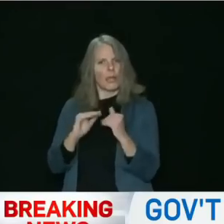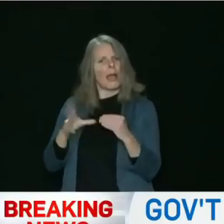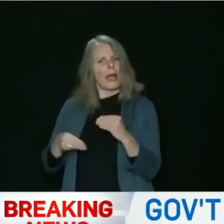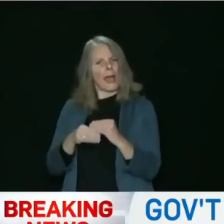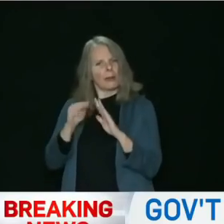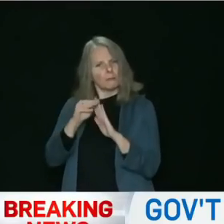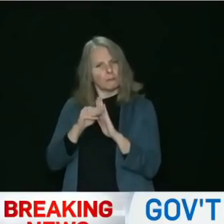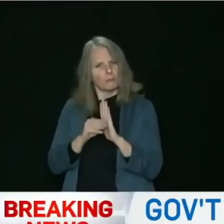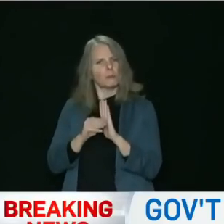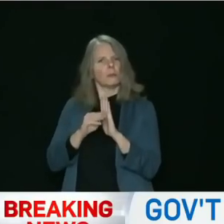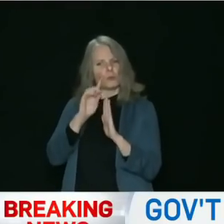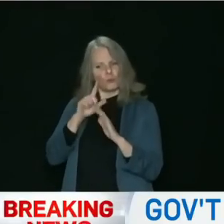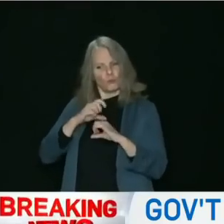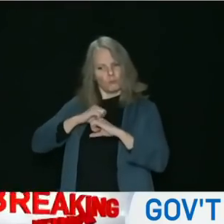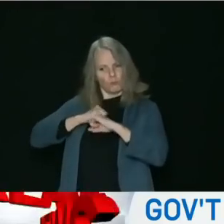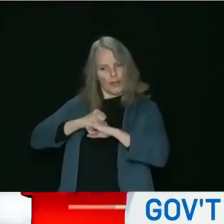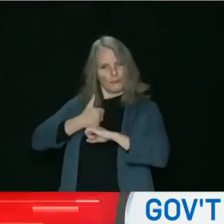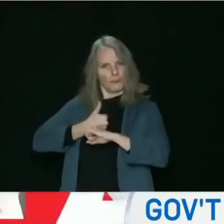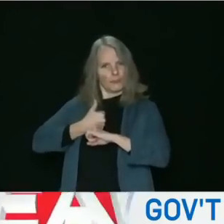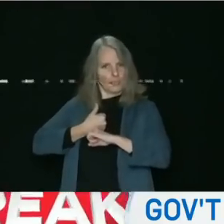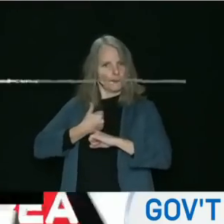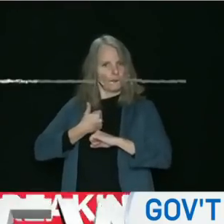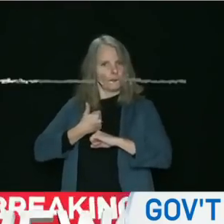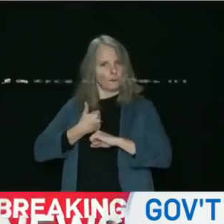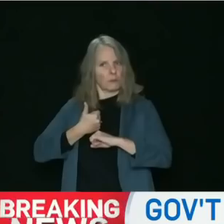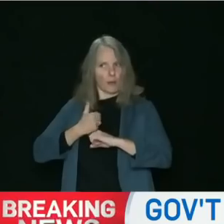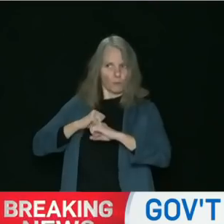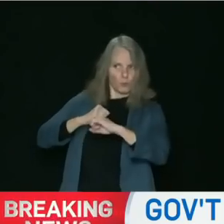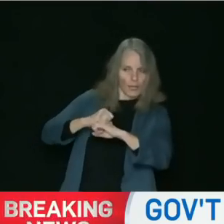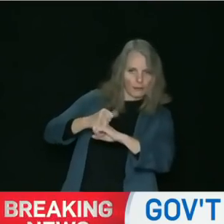POSSIBLE AND SYSTEMATICALLY USE